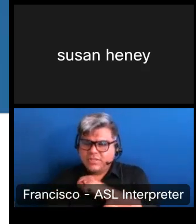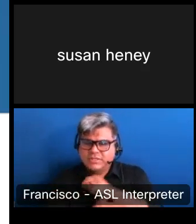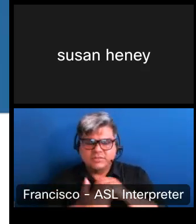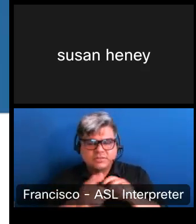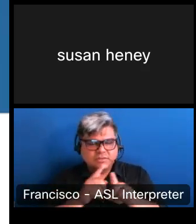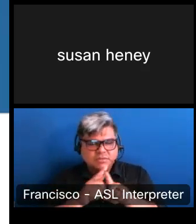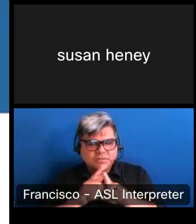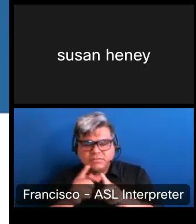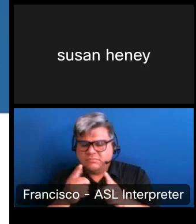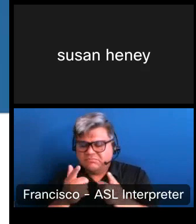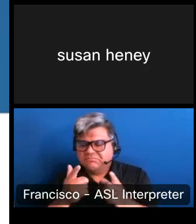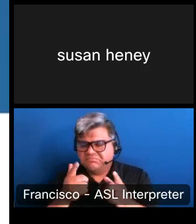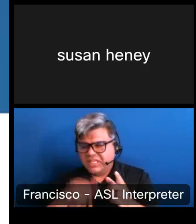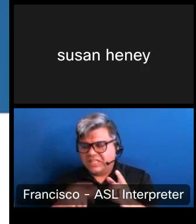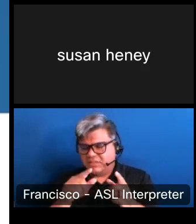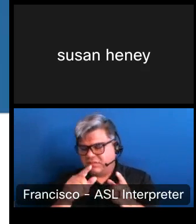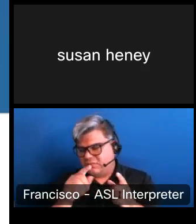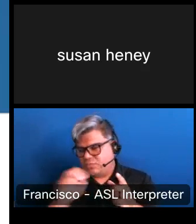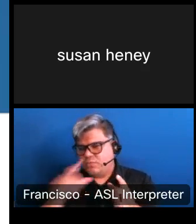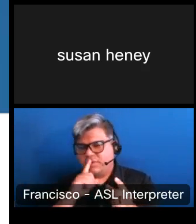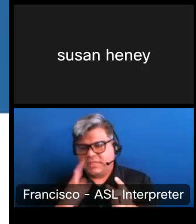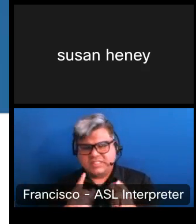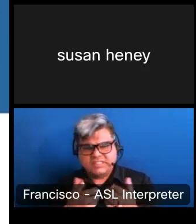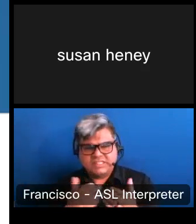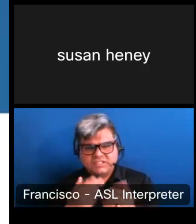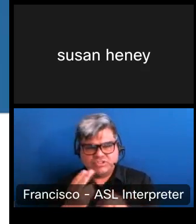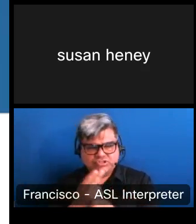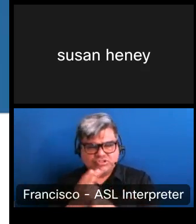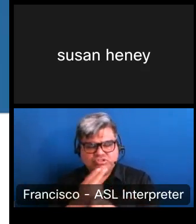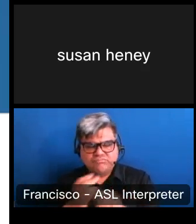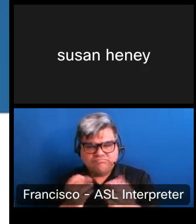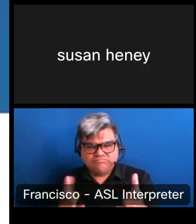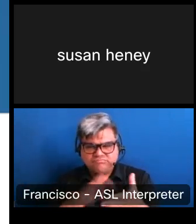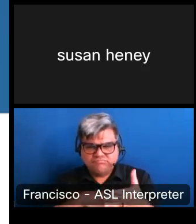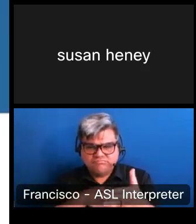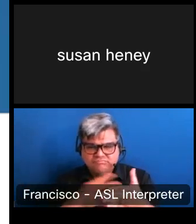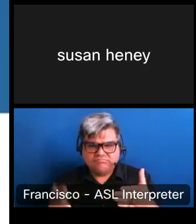tool is an easy-to-use application that provides tables, maps, and charts of frequently requested